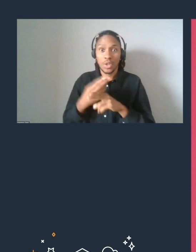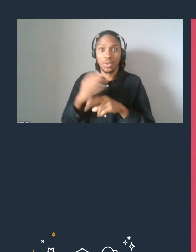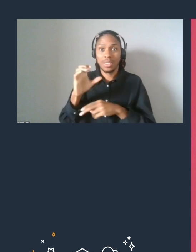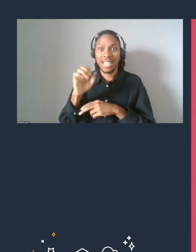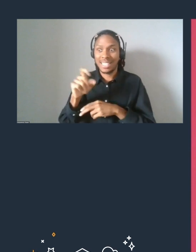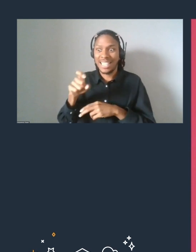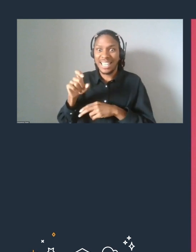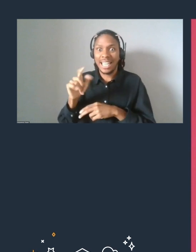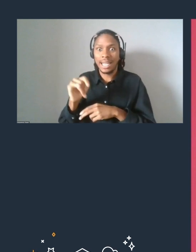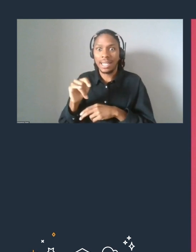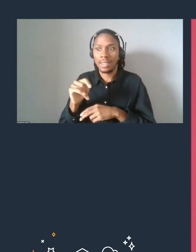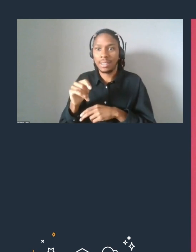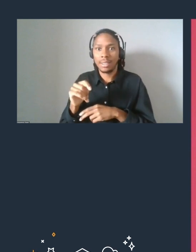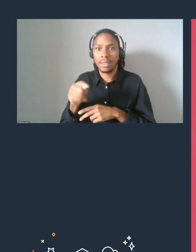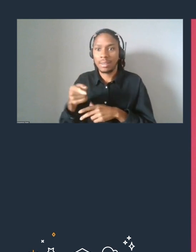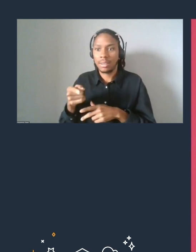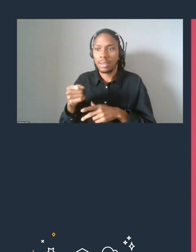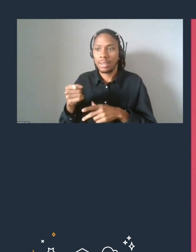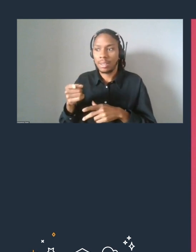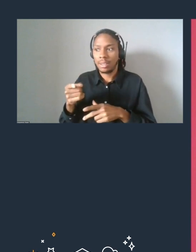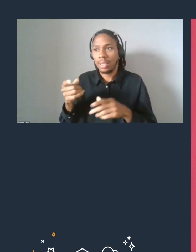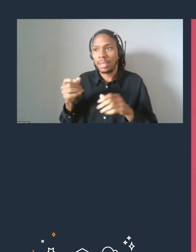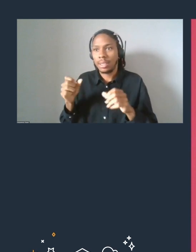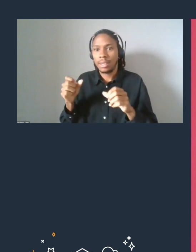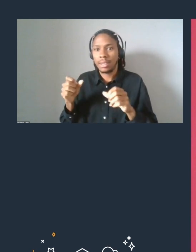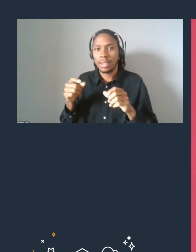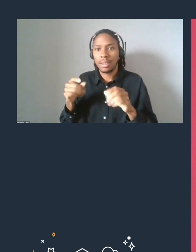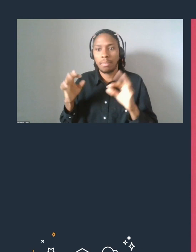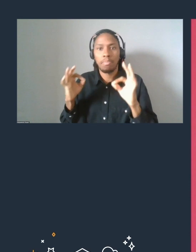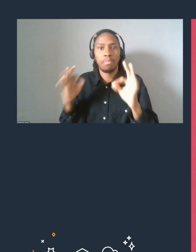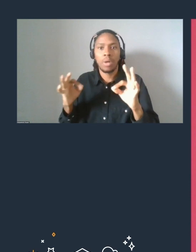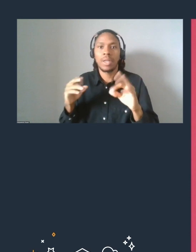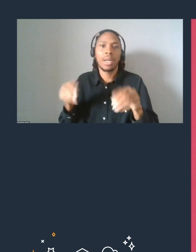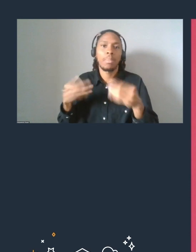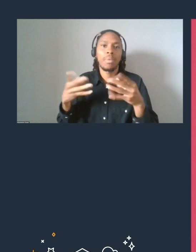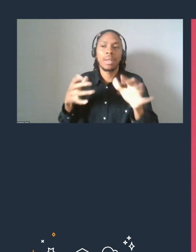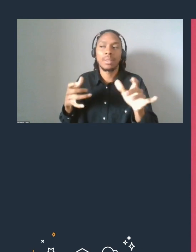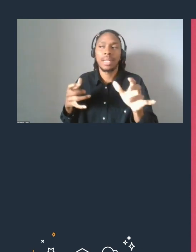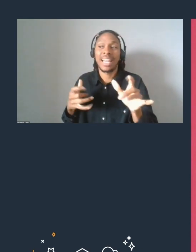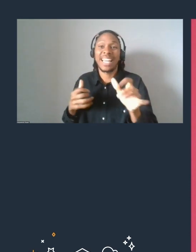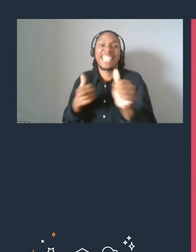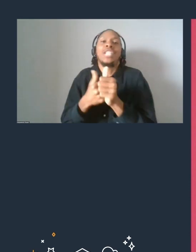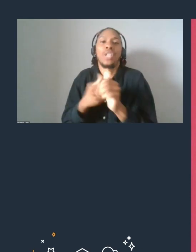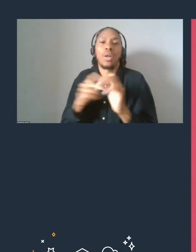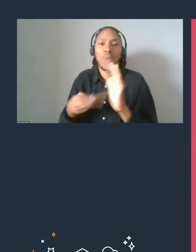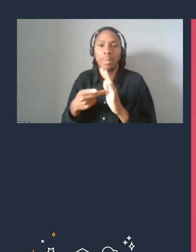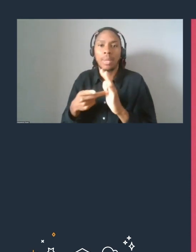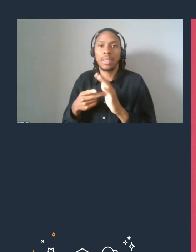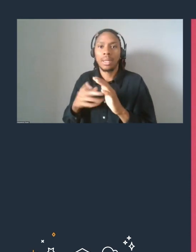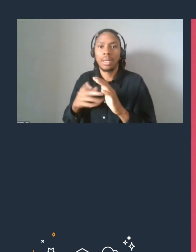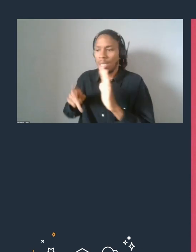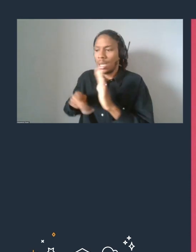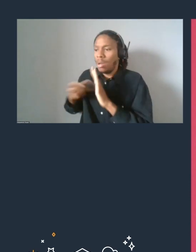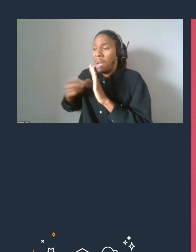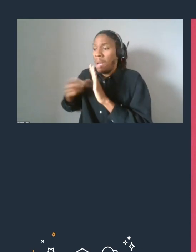this is basically a way to provide kind of a catch up replication, a retroactive sort of replication so that,